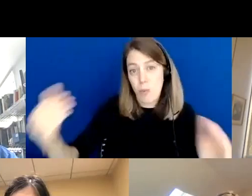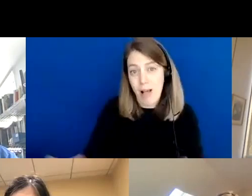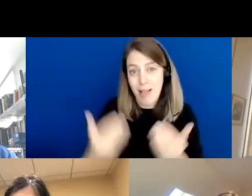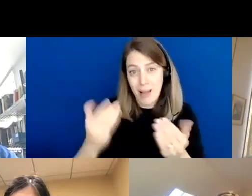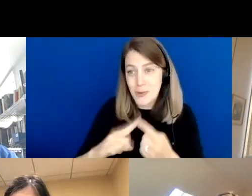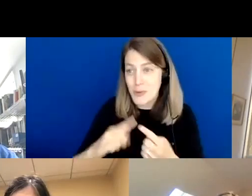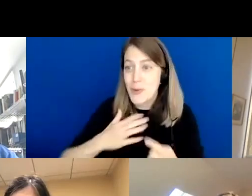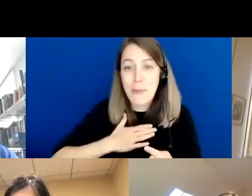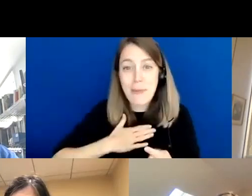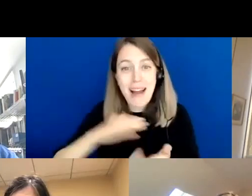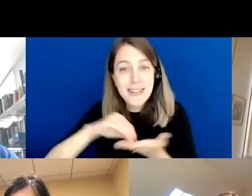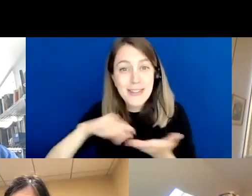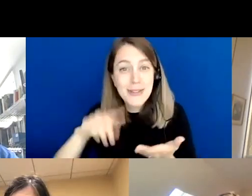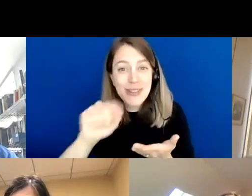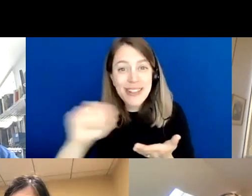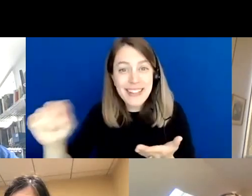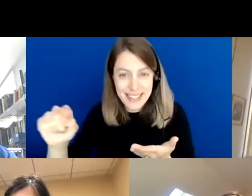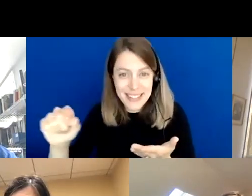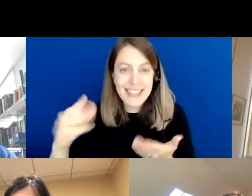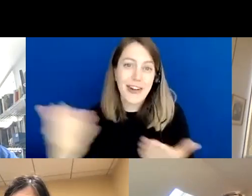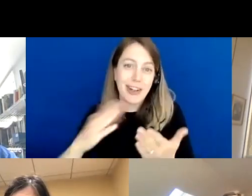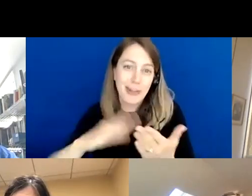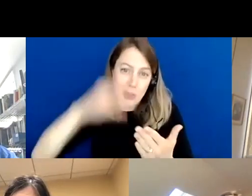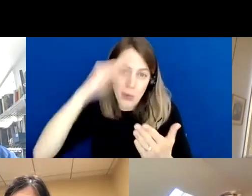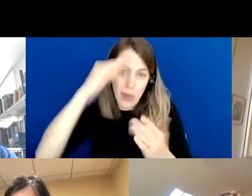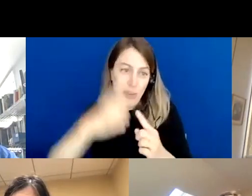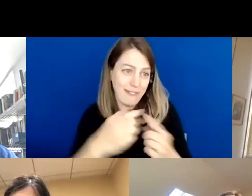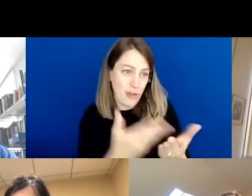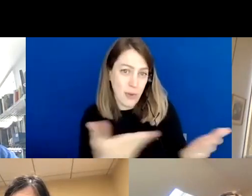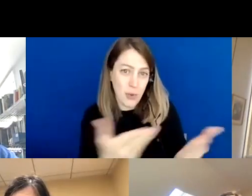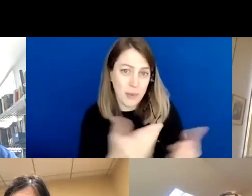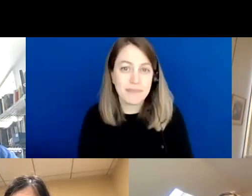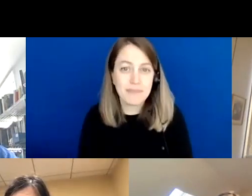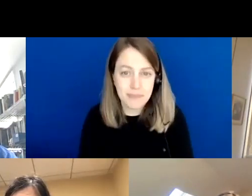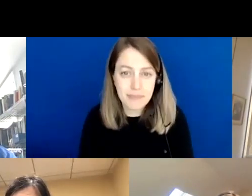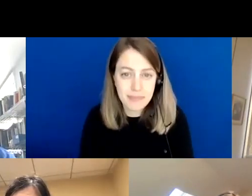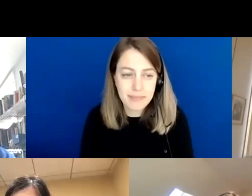who are here to learn from you. Finally, we learn most about law and society from